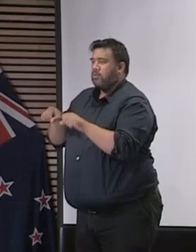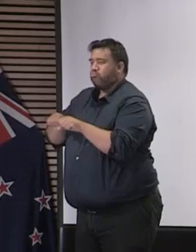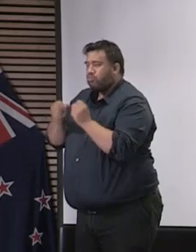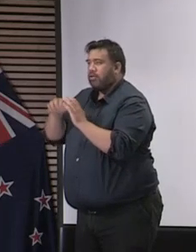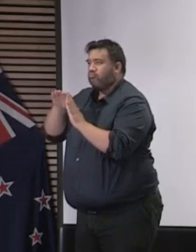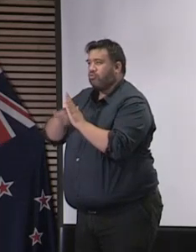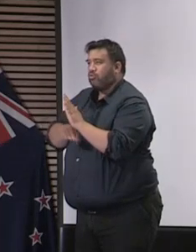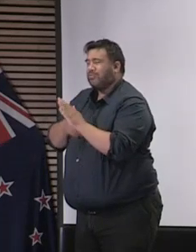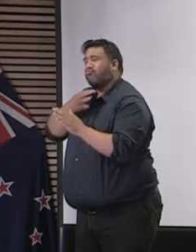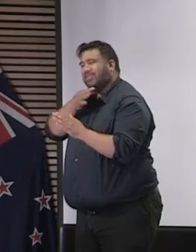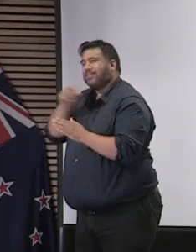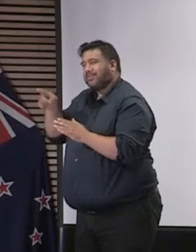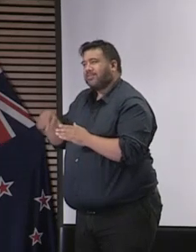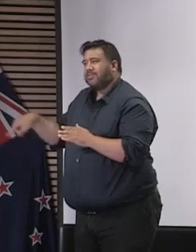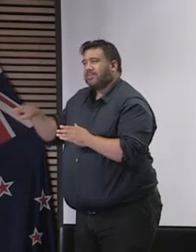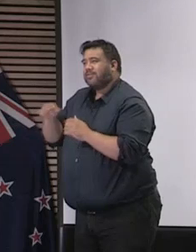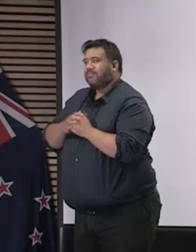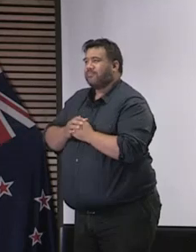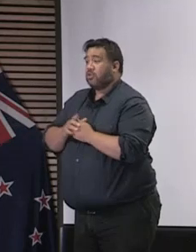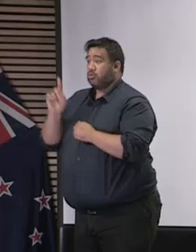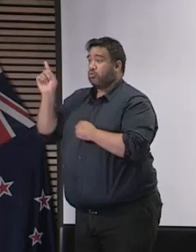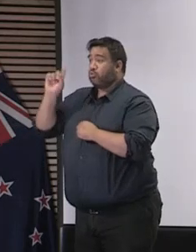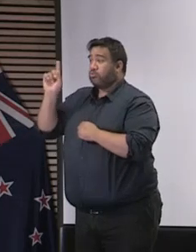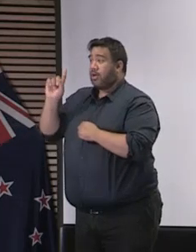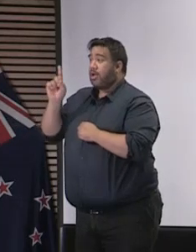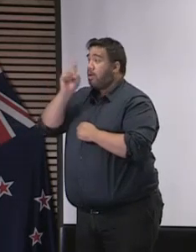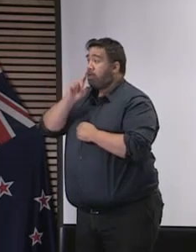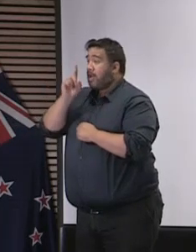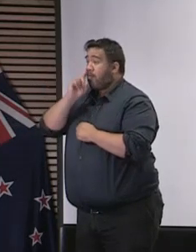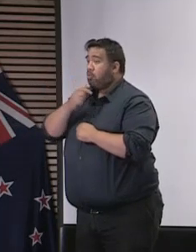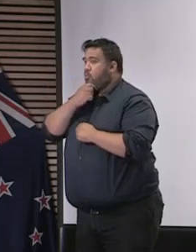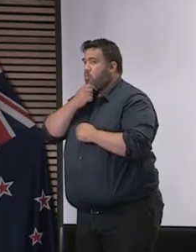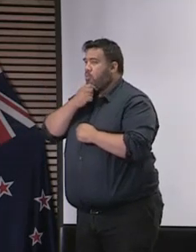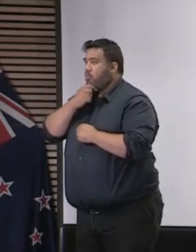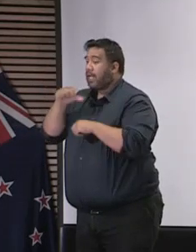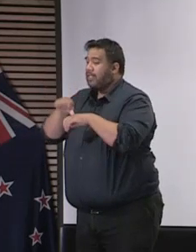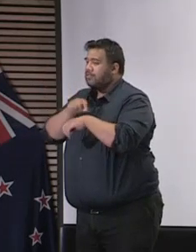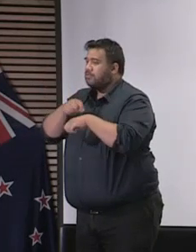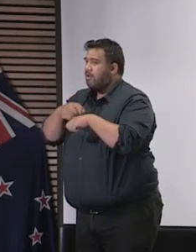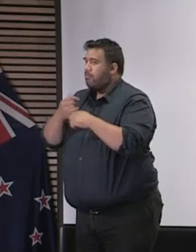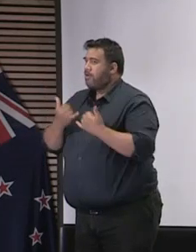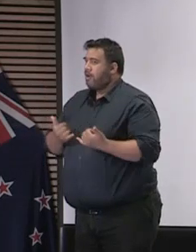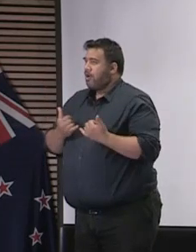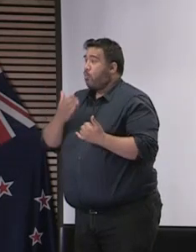continue to pose the biggest risk around the breaches. You will have noticed we have